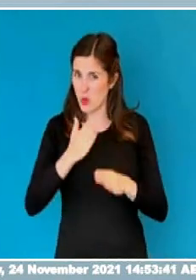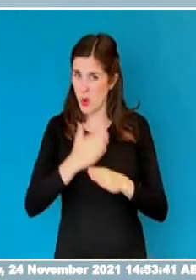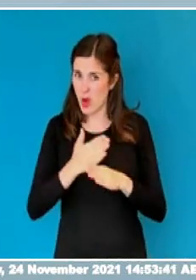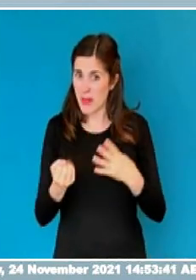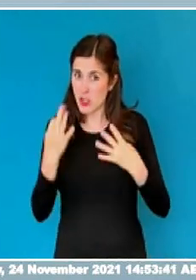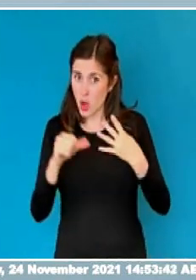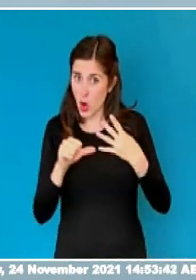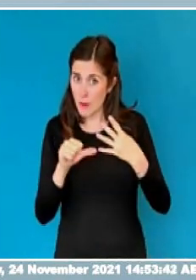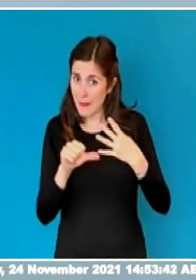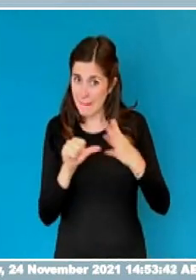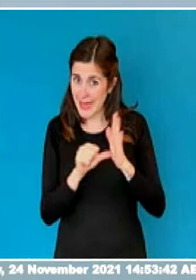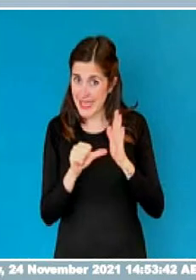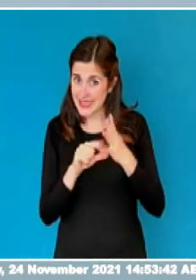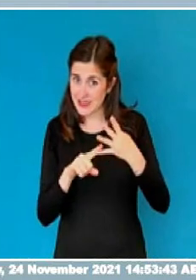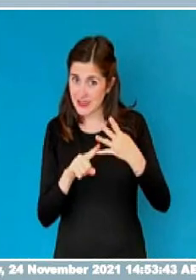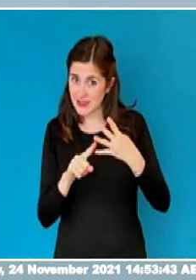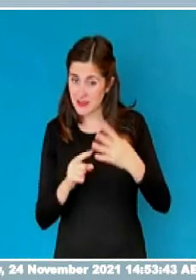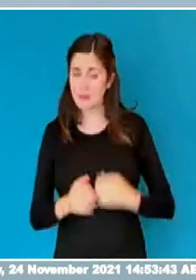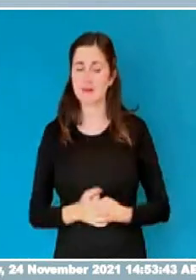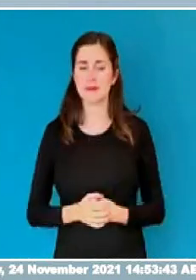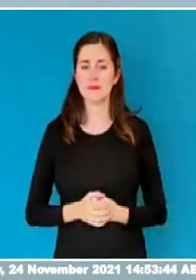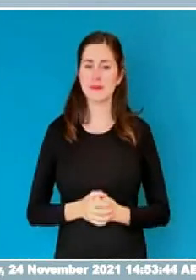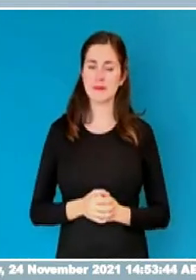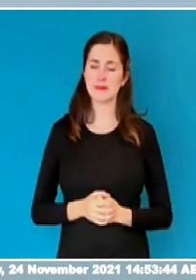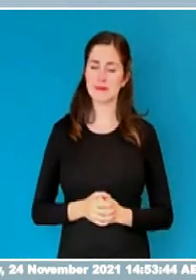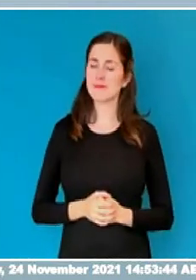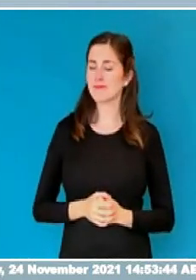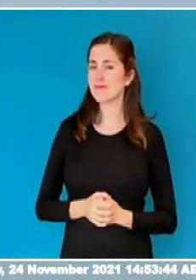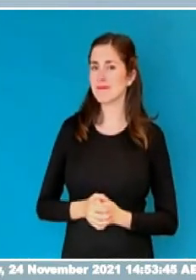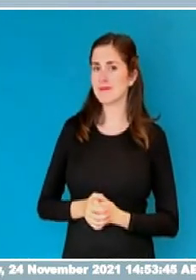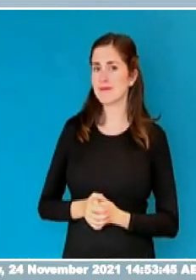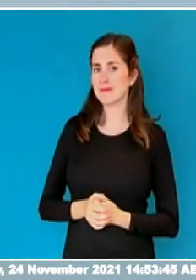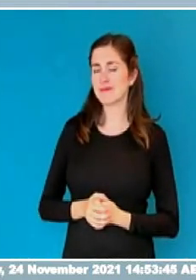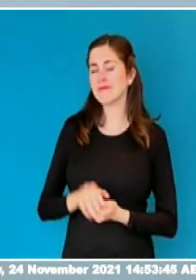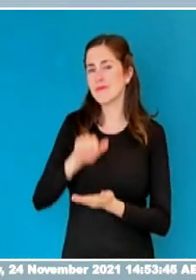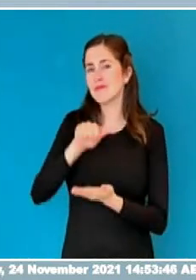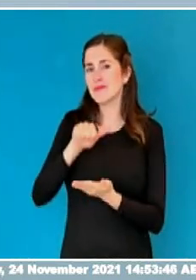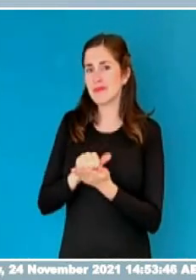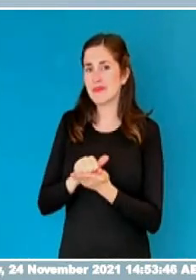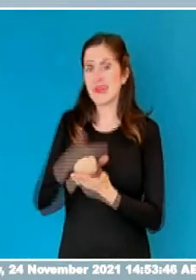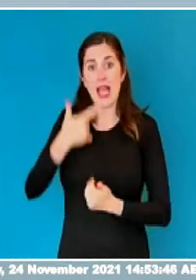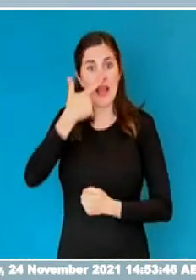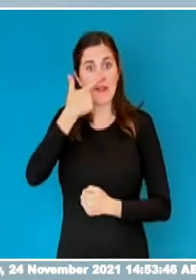So yes, funding is an issue for the Collaborative Partnership.